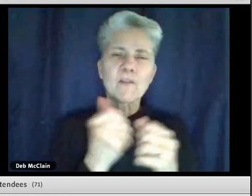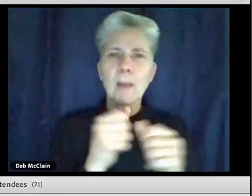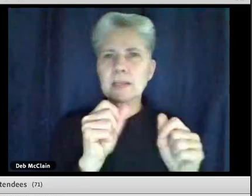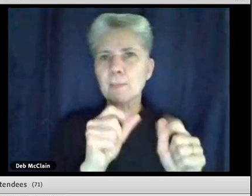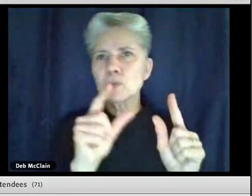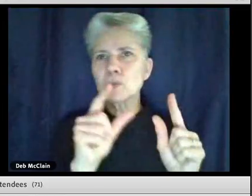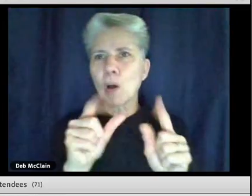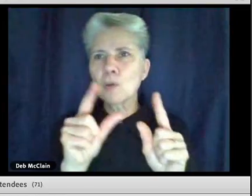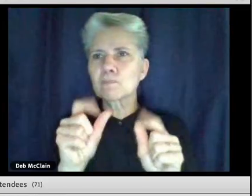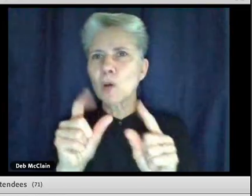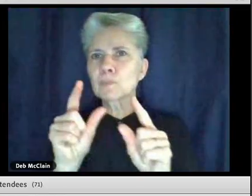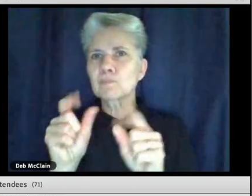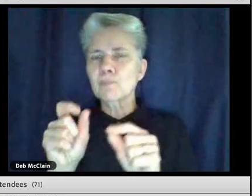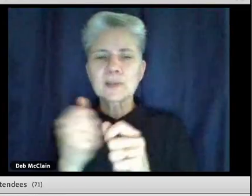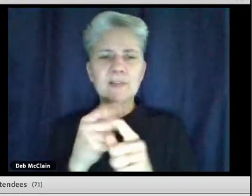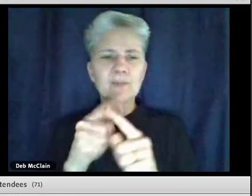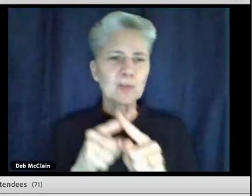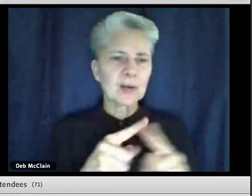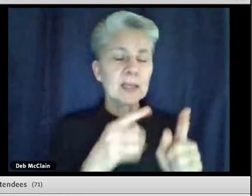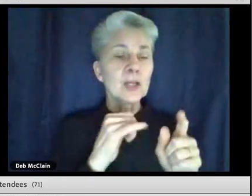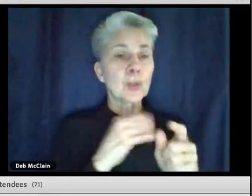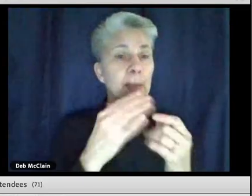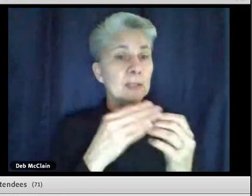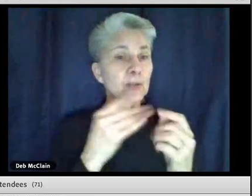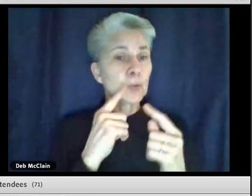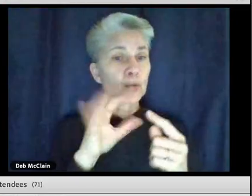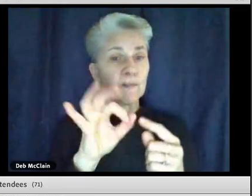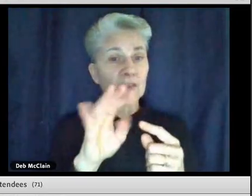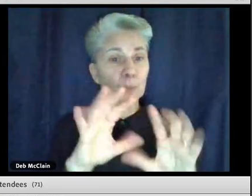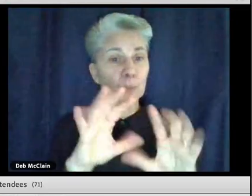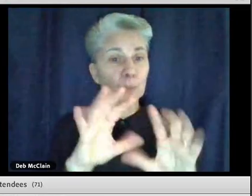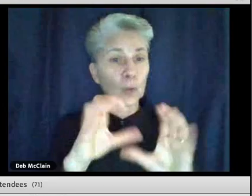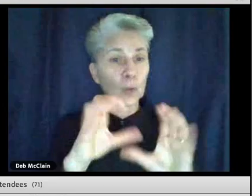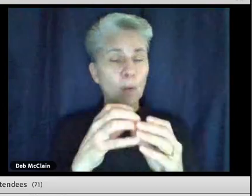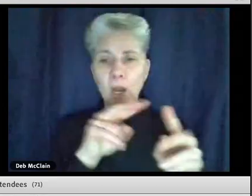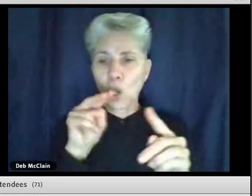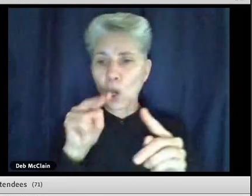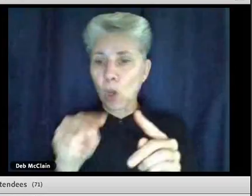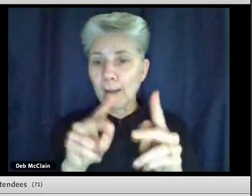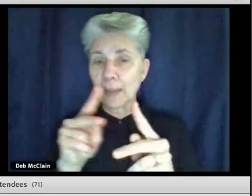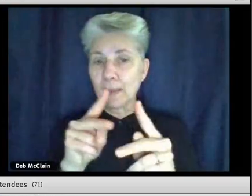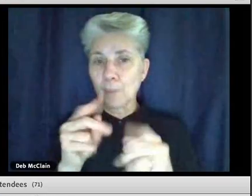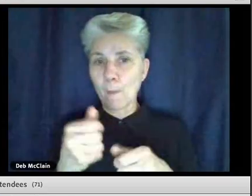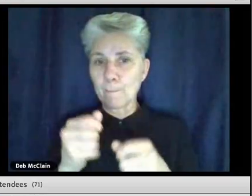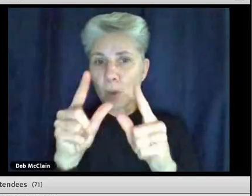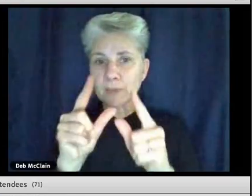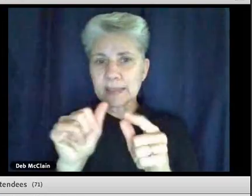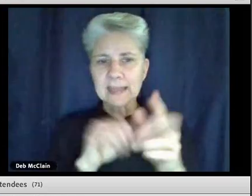That was fantastic, but there's a ton of -- You know, everybody is posting this stuff, and so it'd be easier maybe to go to a Facebook group